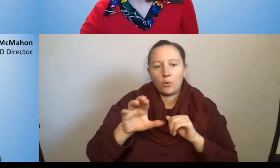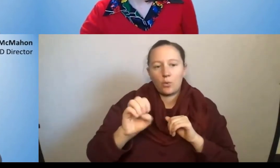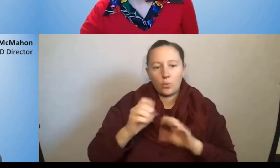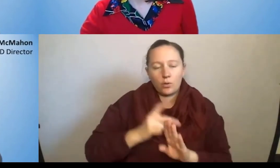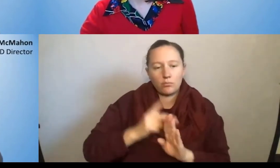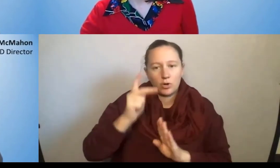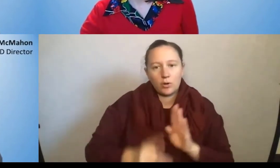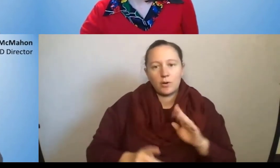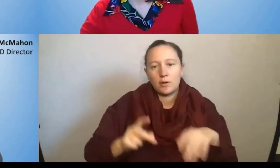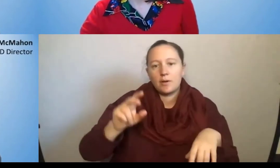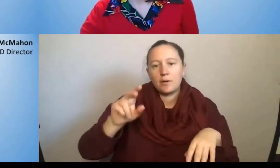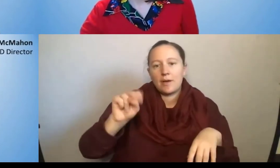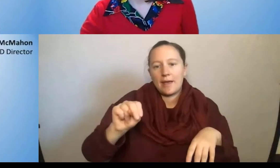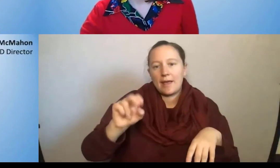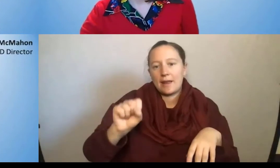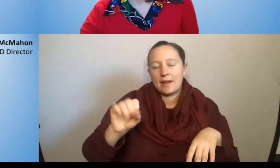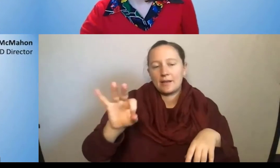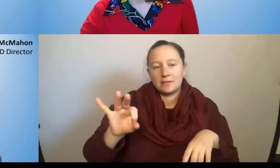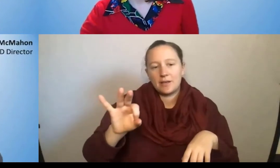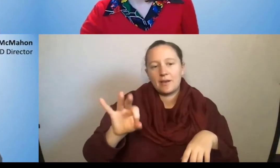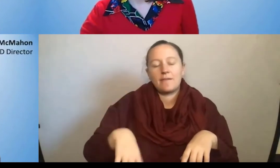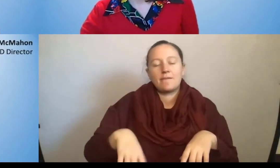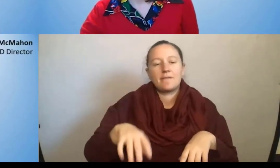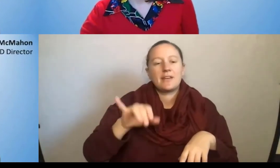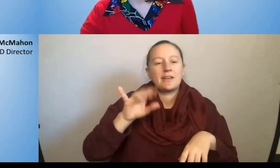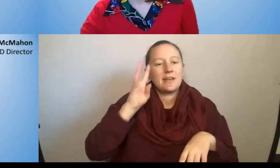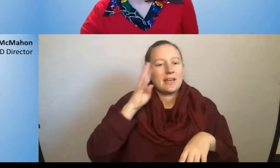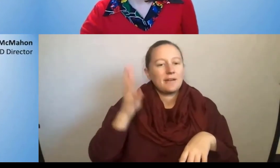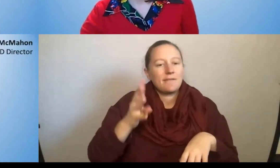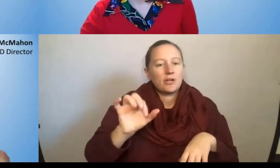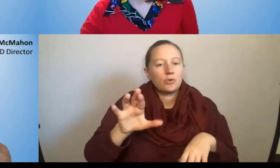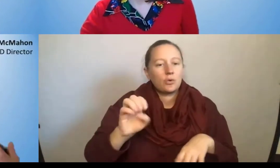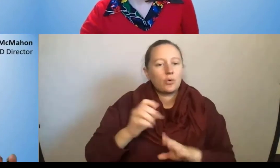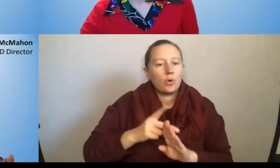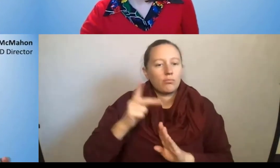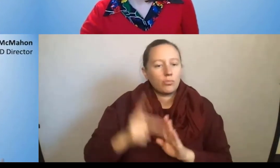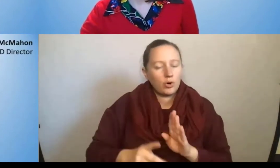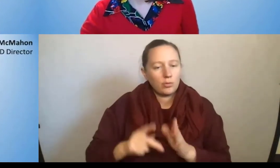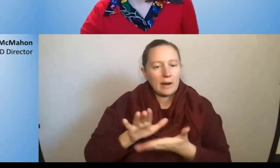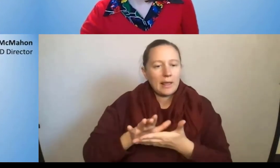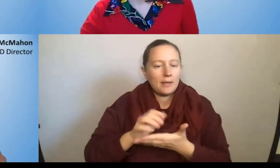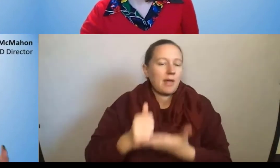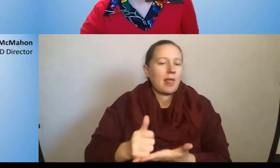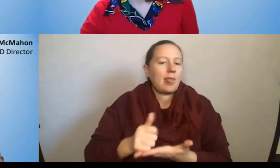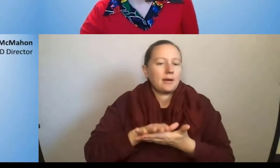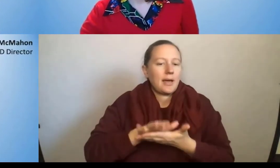the NSF Innovation Corps program, and helping academics to really understand